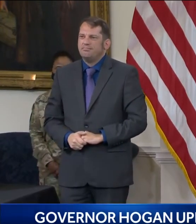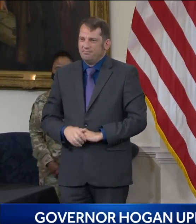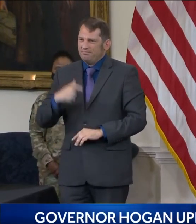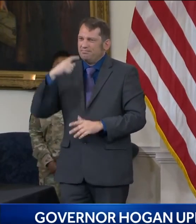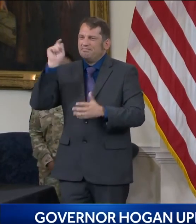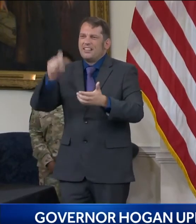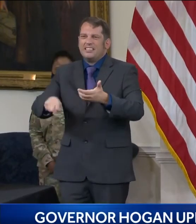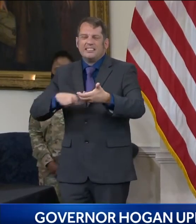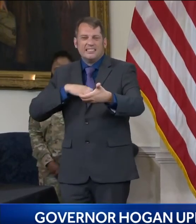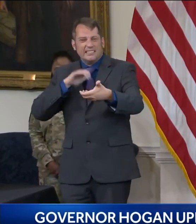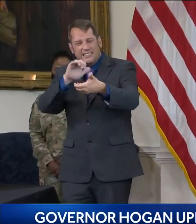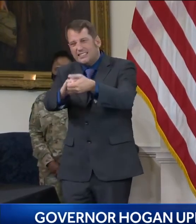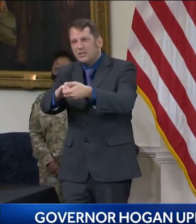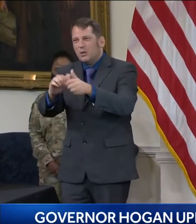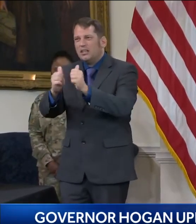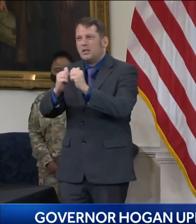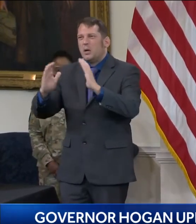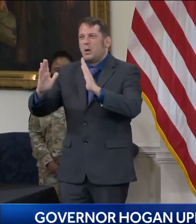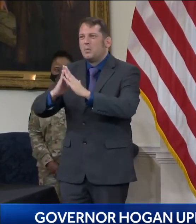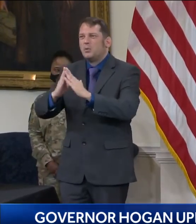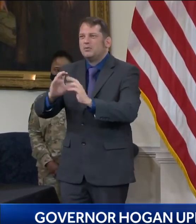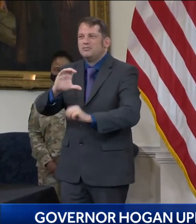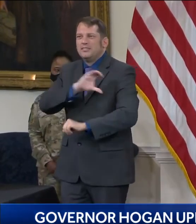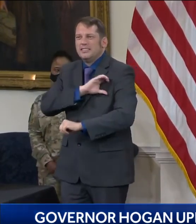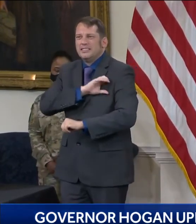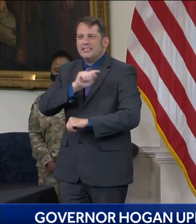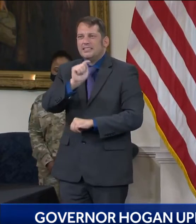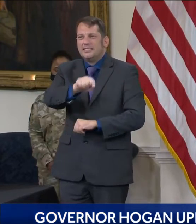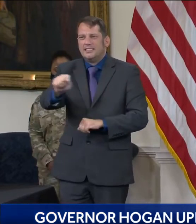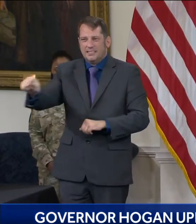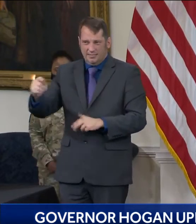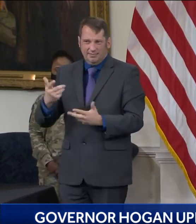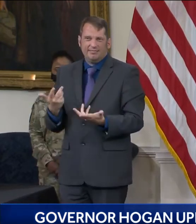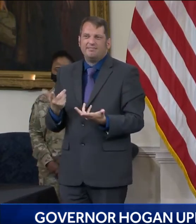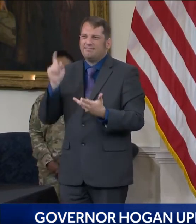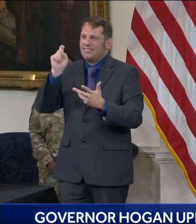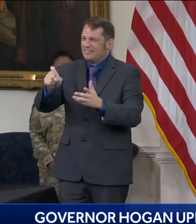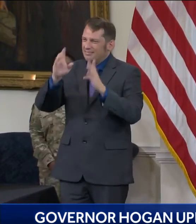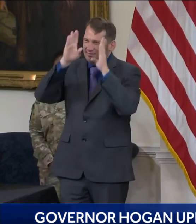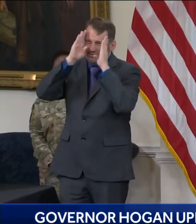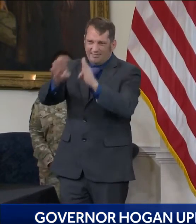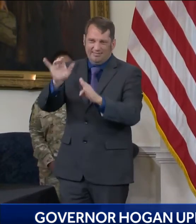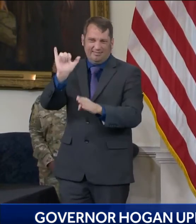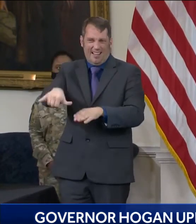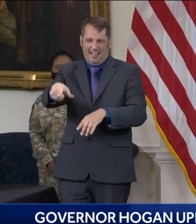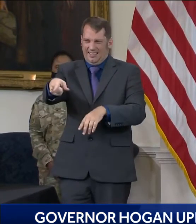WE HAVE GOT TO WORK ON BOTH, FIGURING OUT A BETTER WAY TO DO POLICING AND COMMUNITY POLICING.